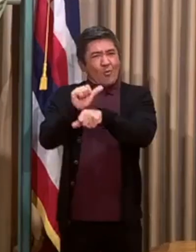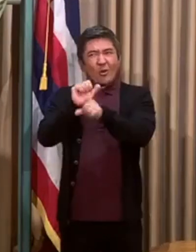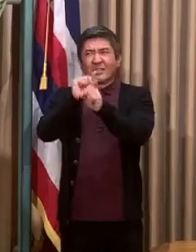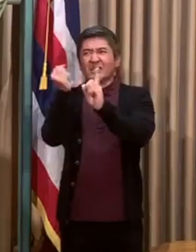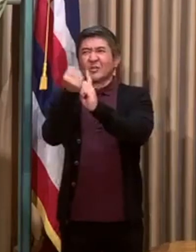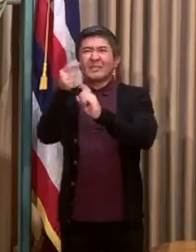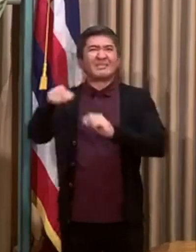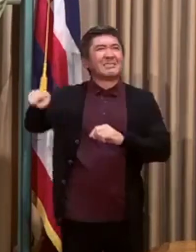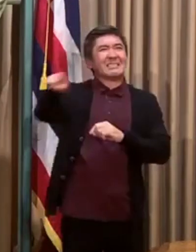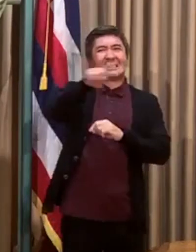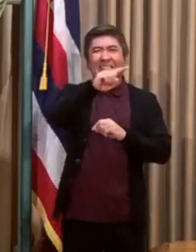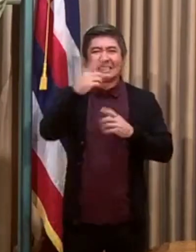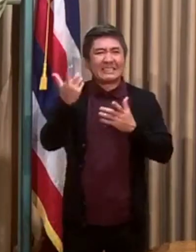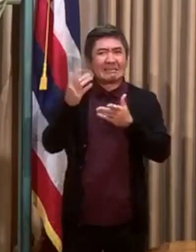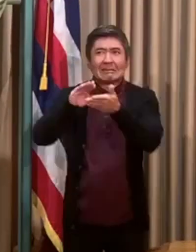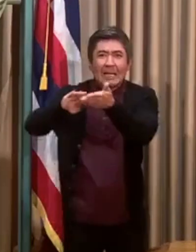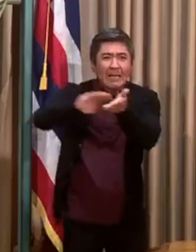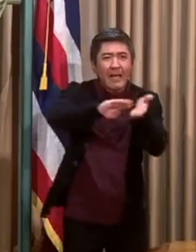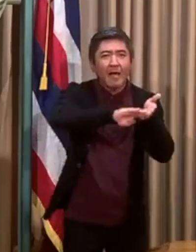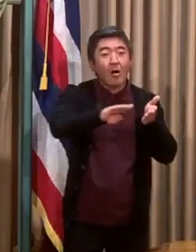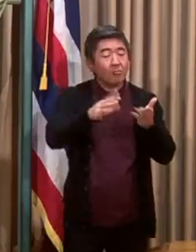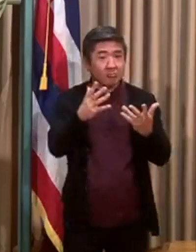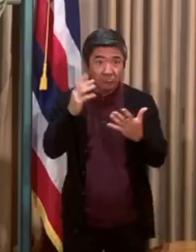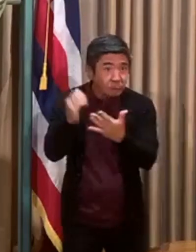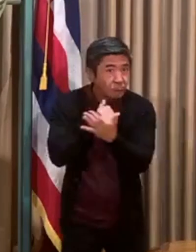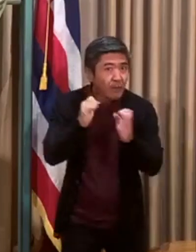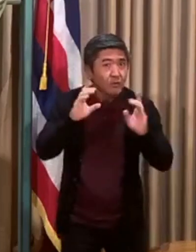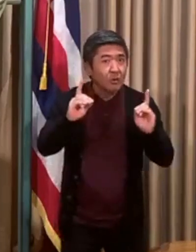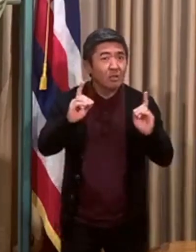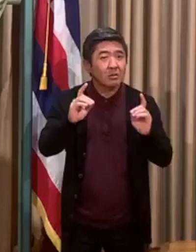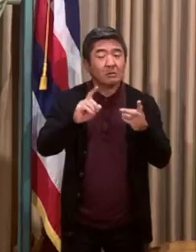It's also an opportunity for those who have lost their jobs, sadly,